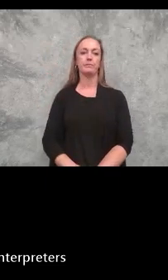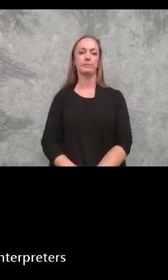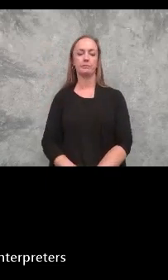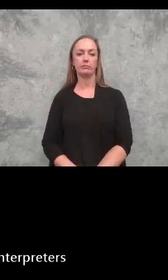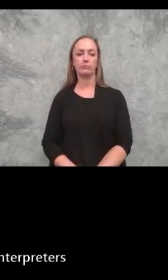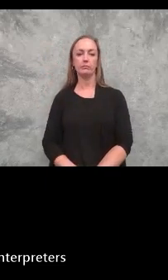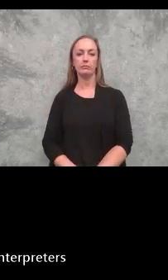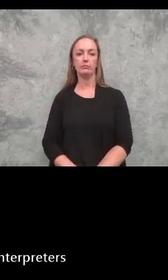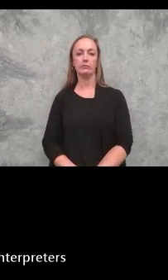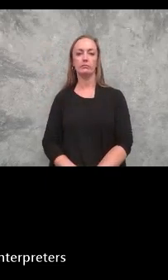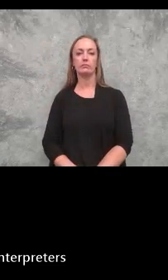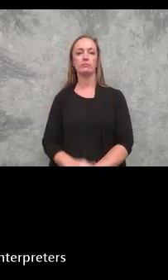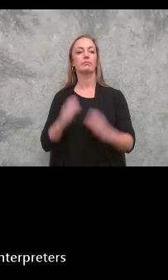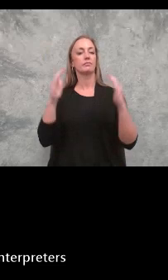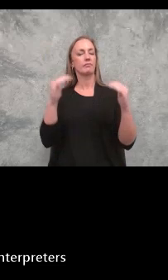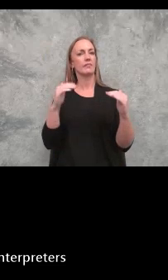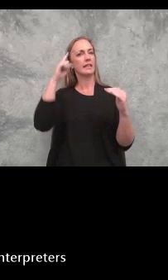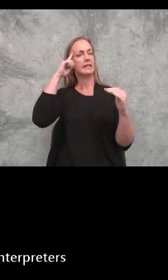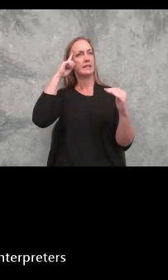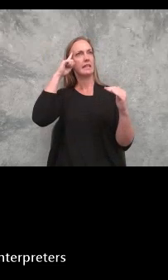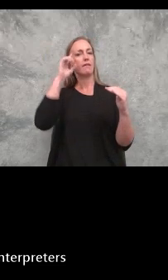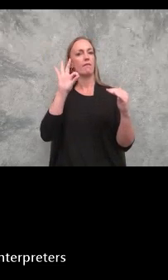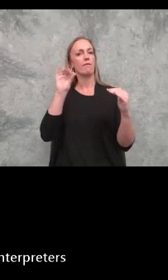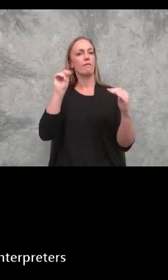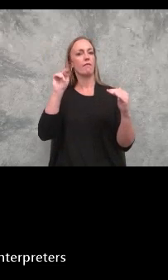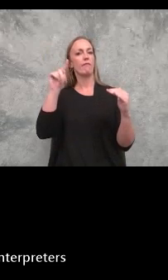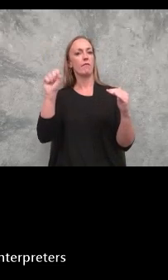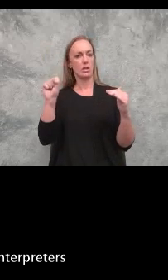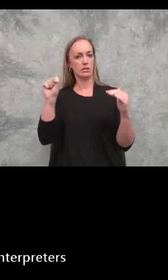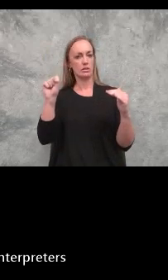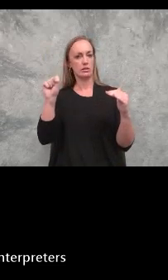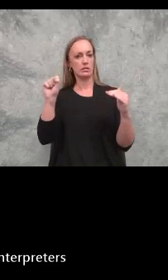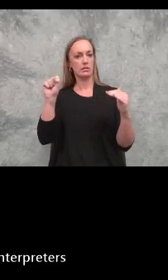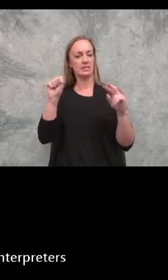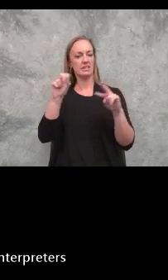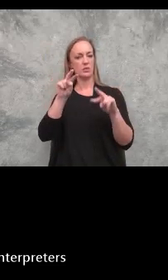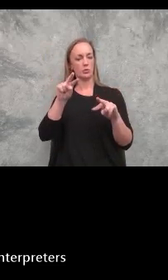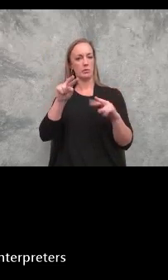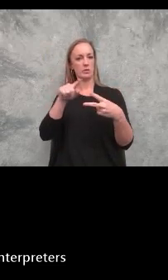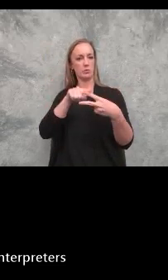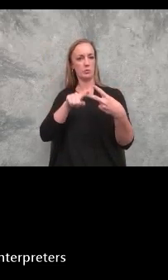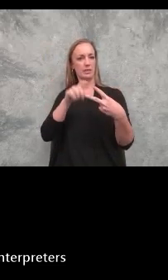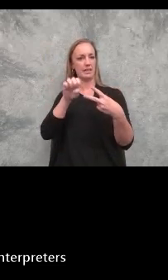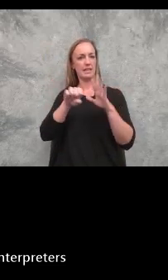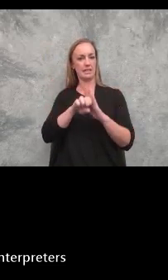about the fonts you are using. Let's look at these examples I have here. The first one is Times New